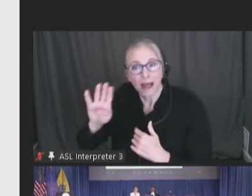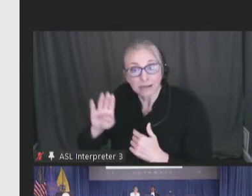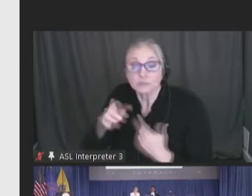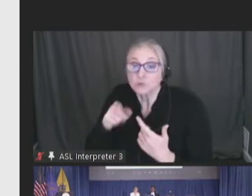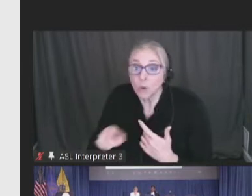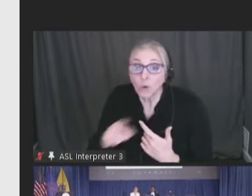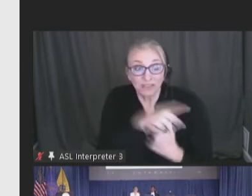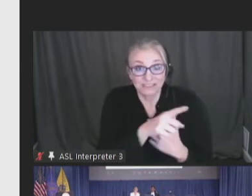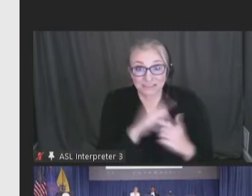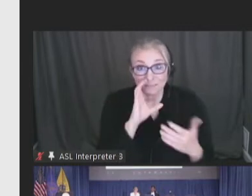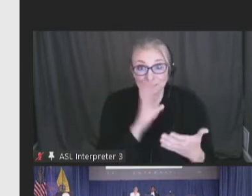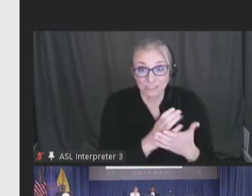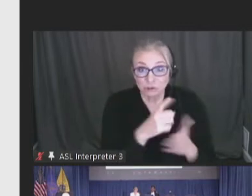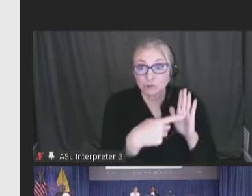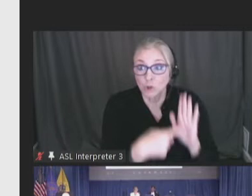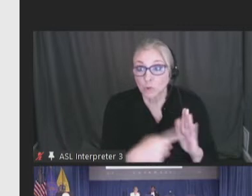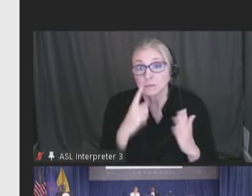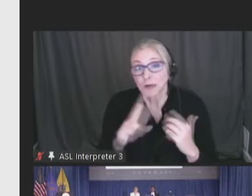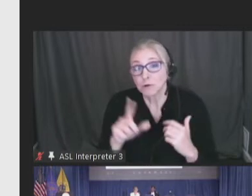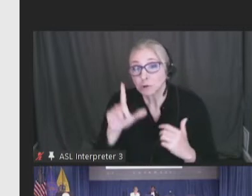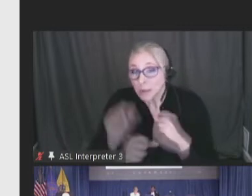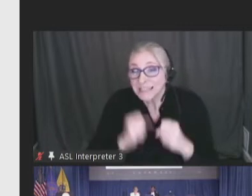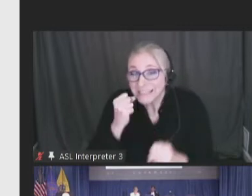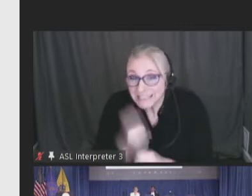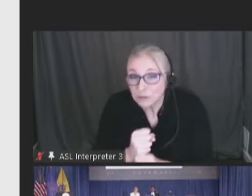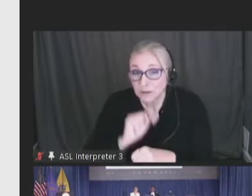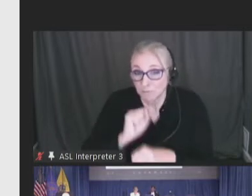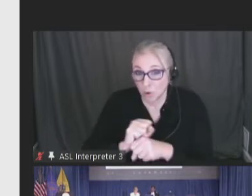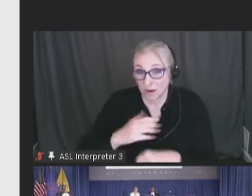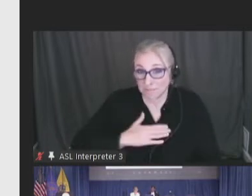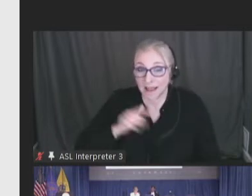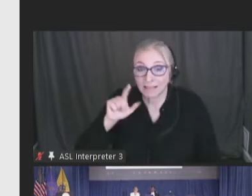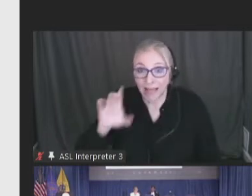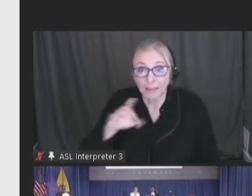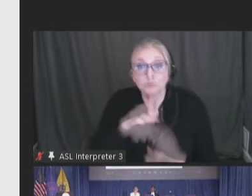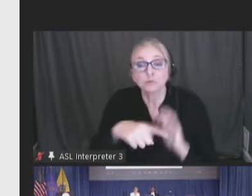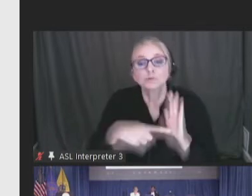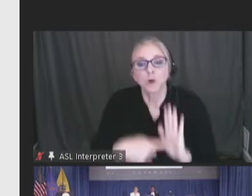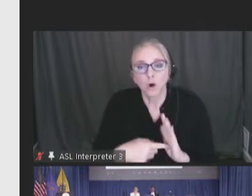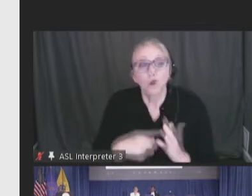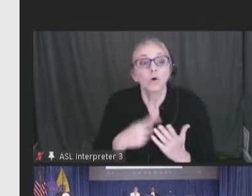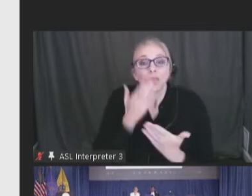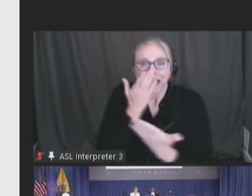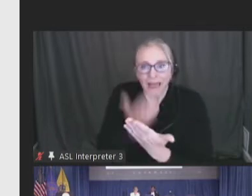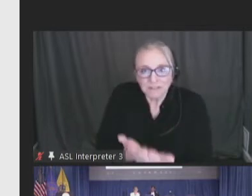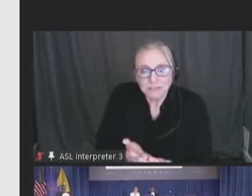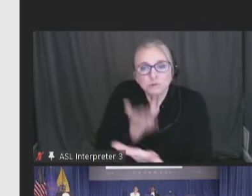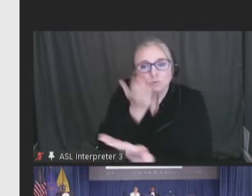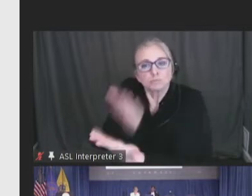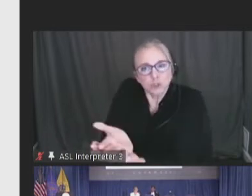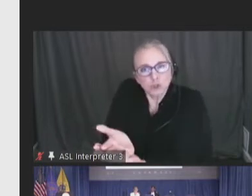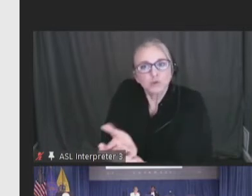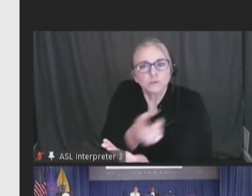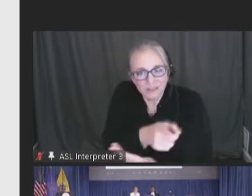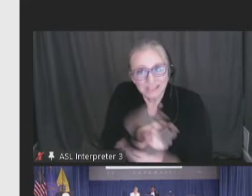represents probably about 20 years of work in my lab to show the evidence to prove these points.